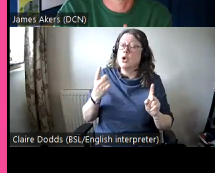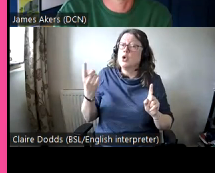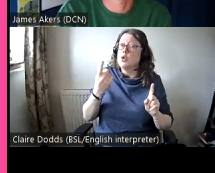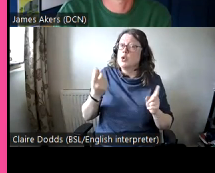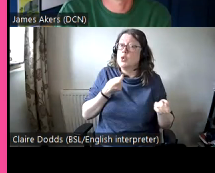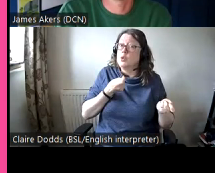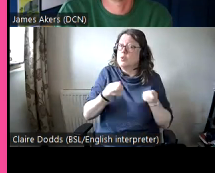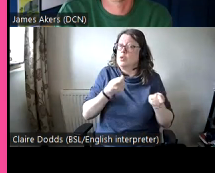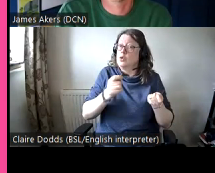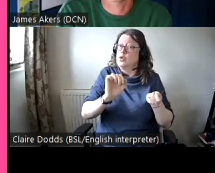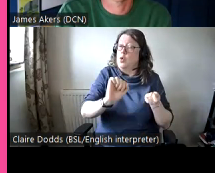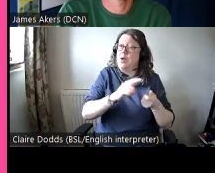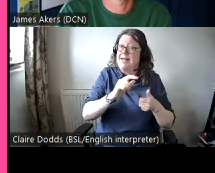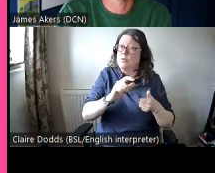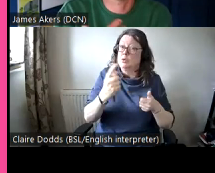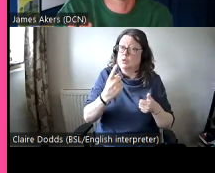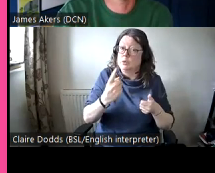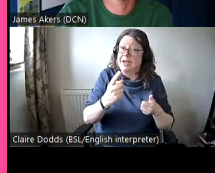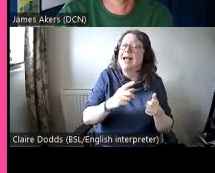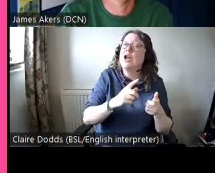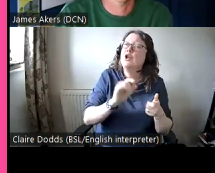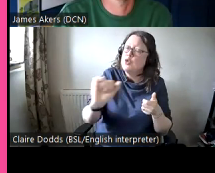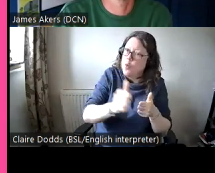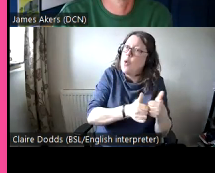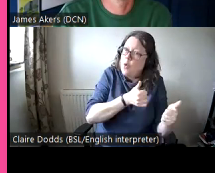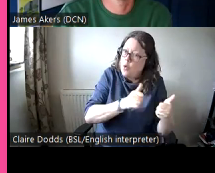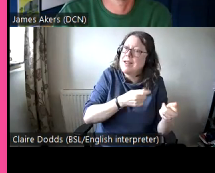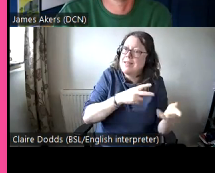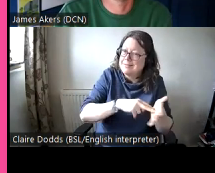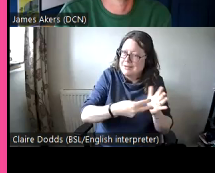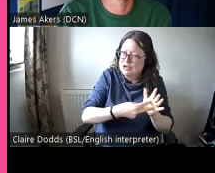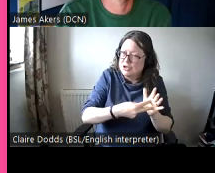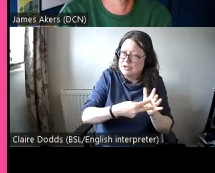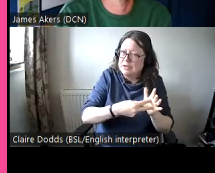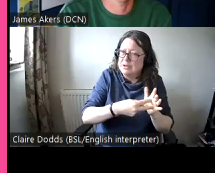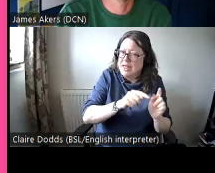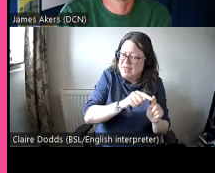and then your properties. You might have multiple websites underneath your organizational name.